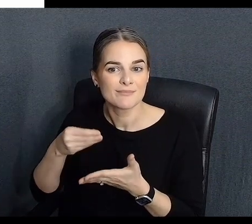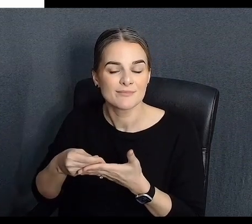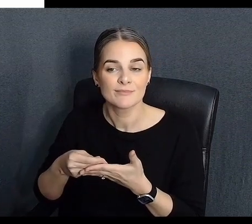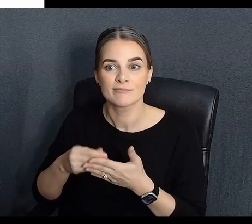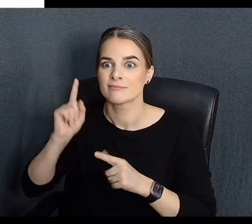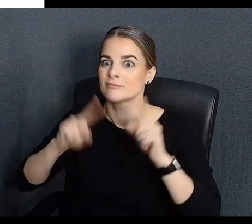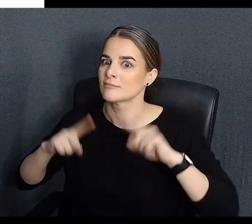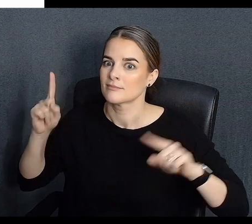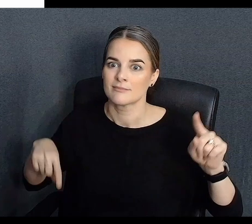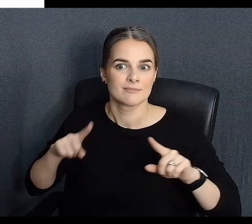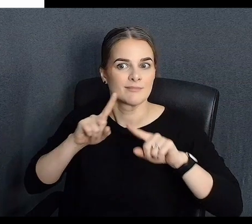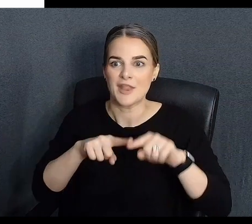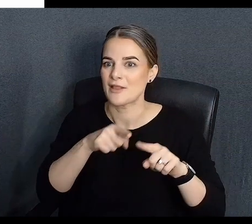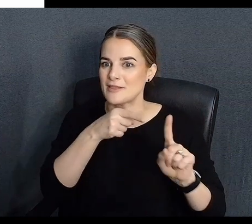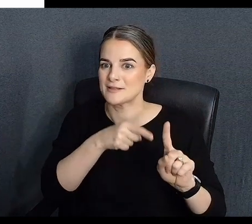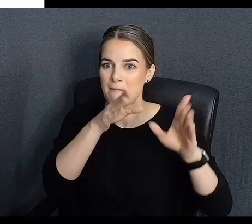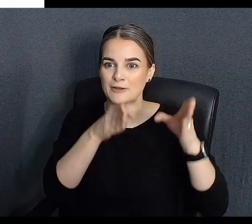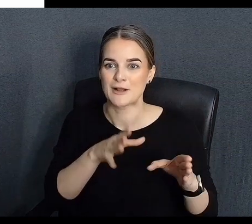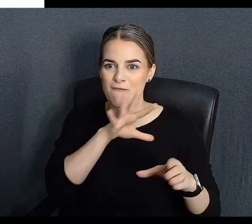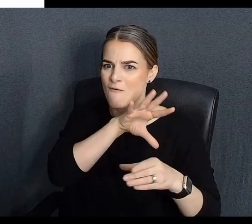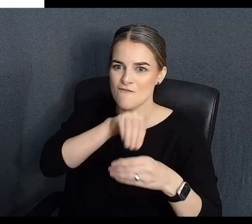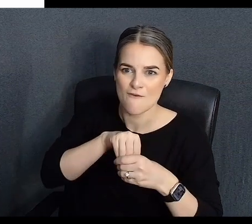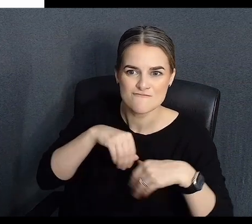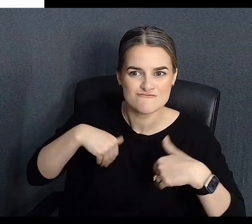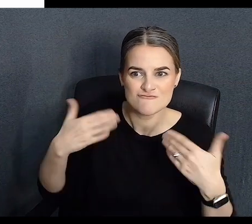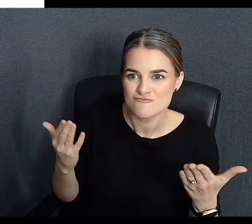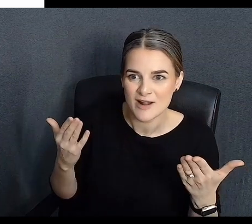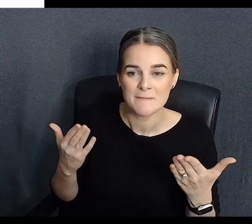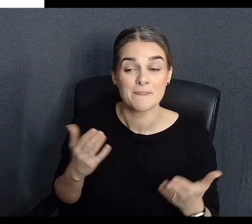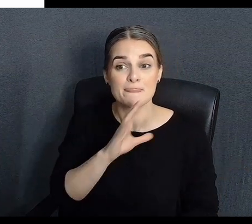the person is involved in, maybe their age, things like that.